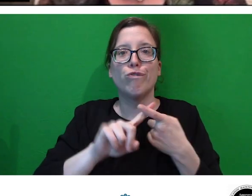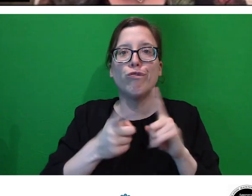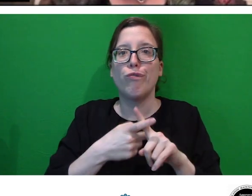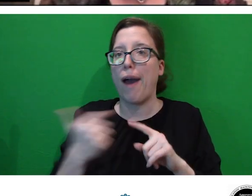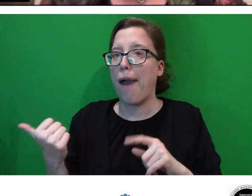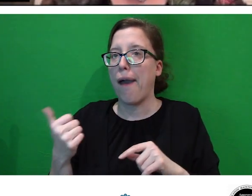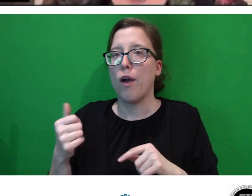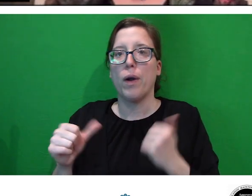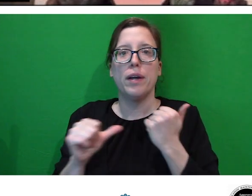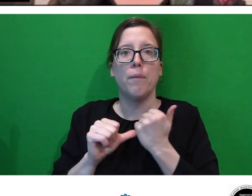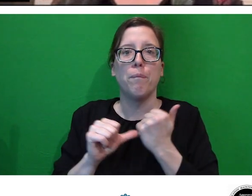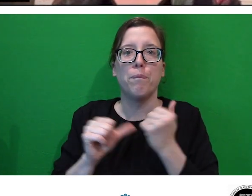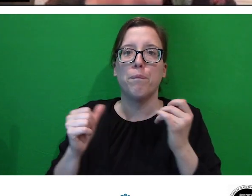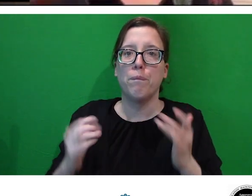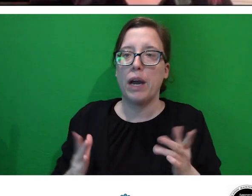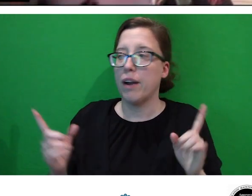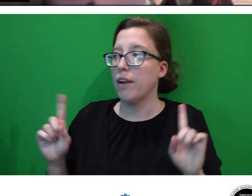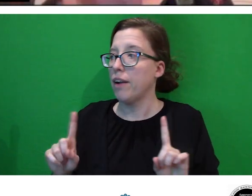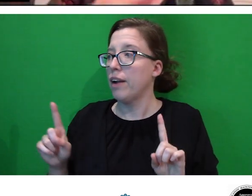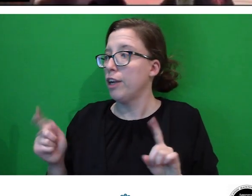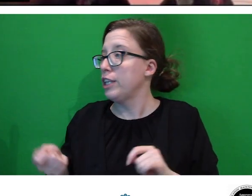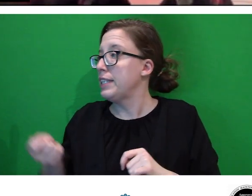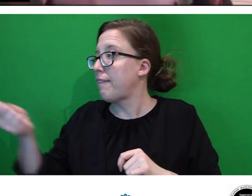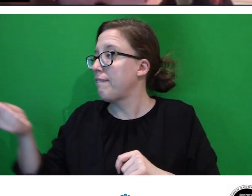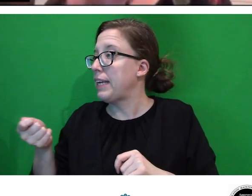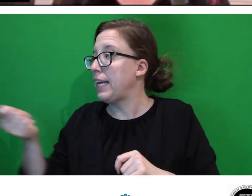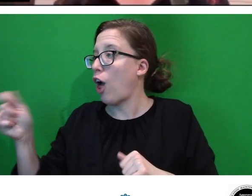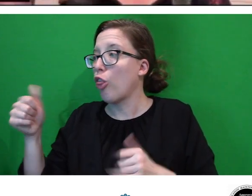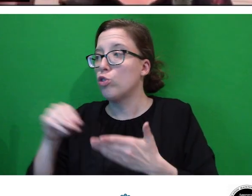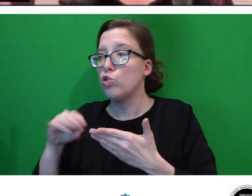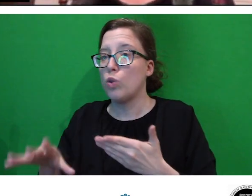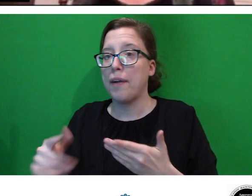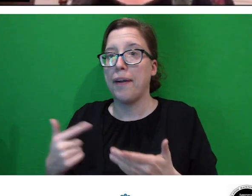started teaching and I might be helping a kid eat at lunchtime and I'm sitting next